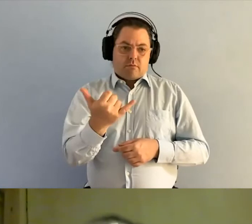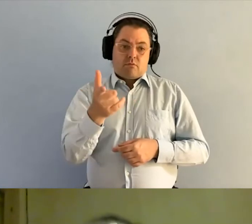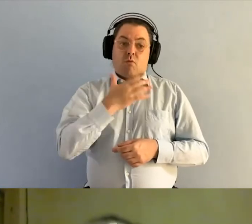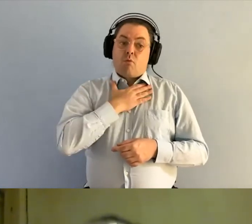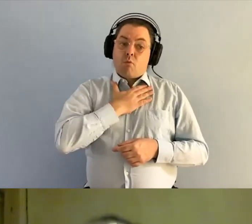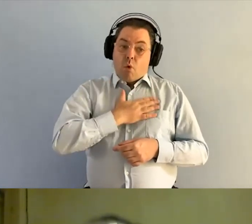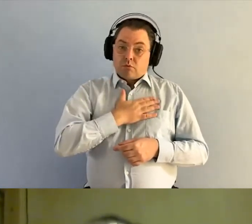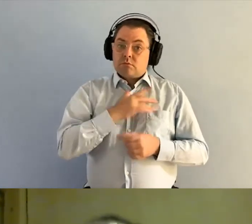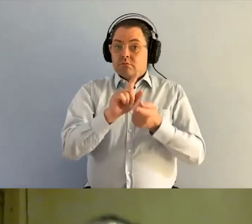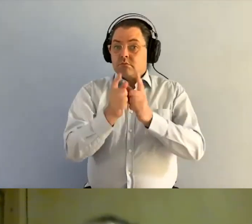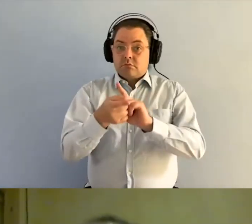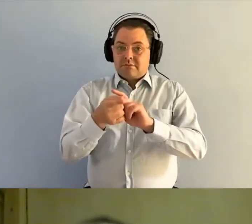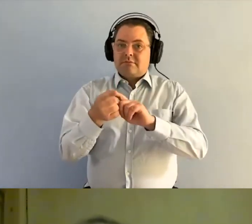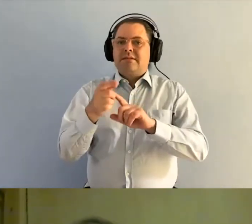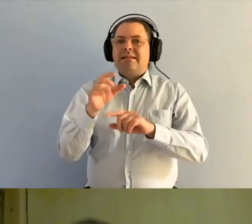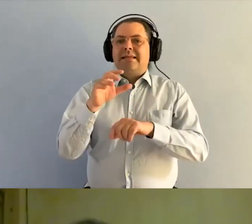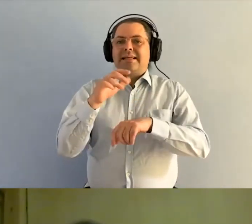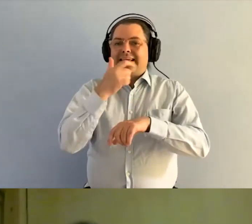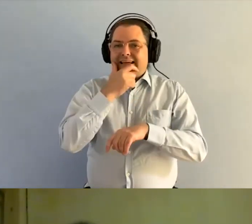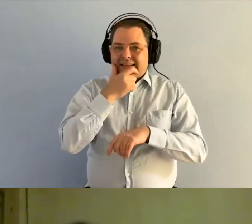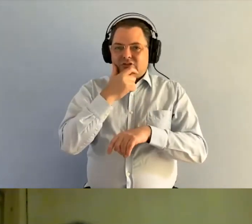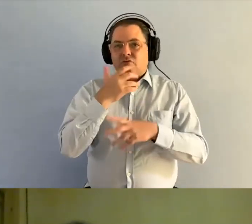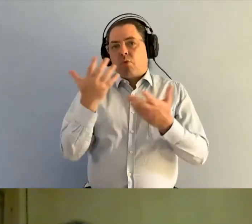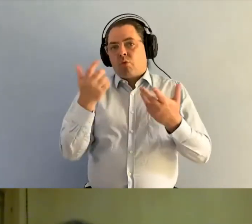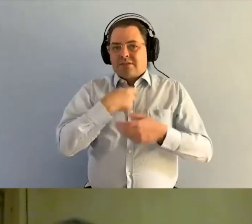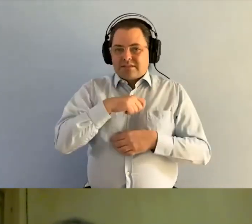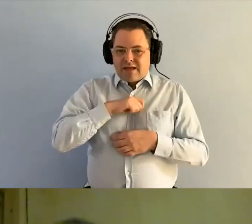with a disability from Syria. He will make his statement